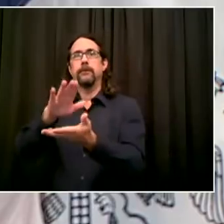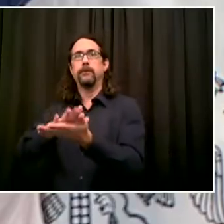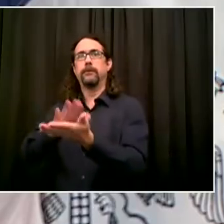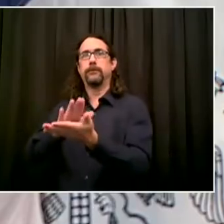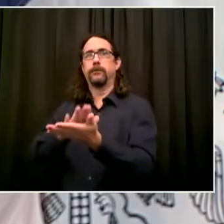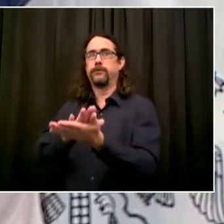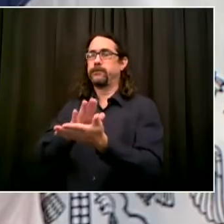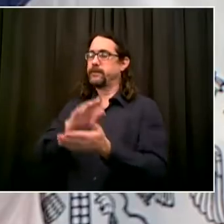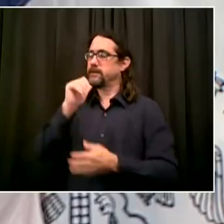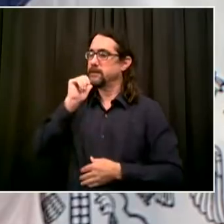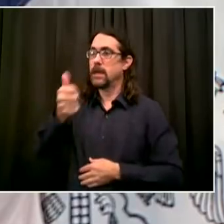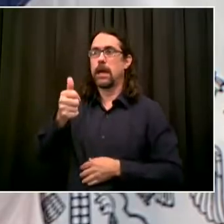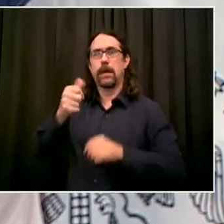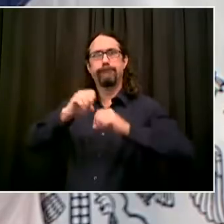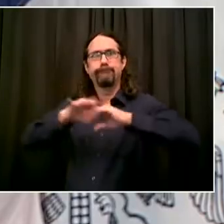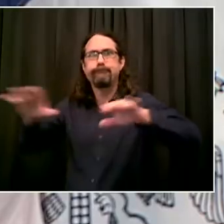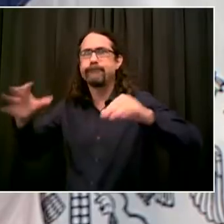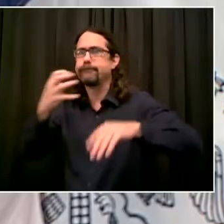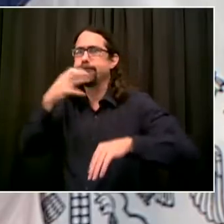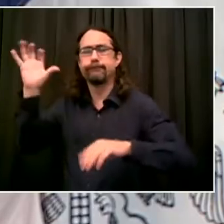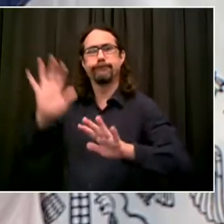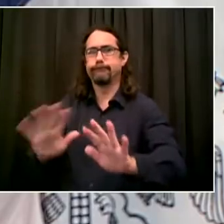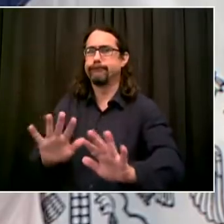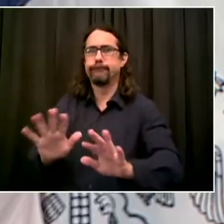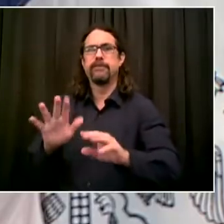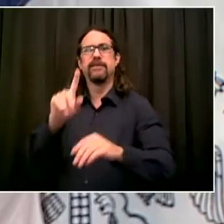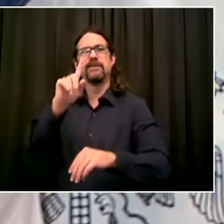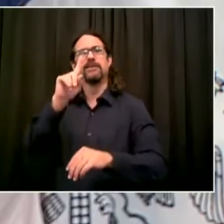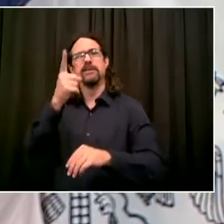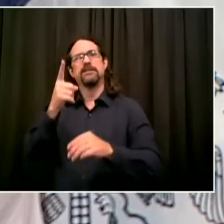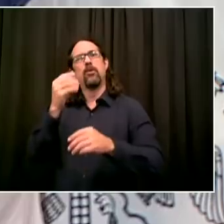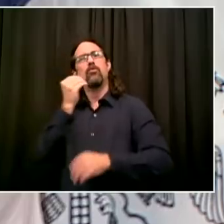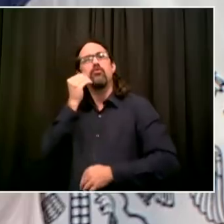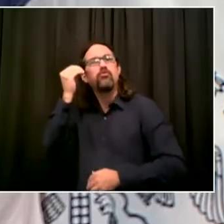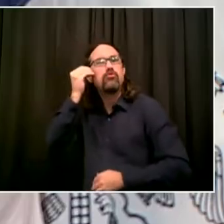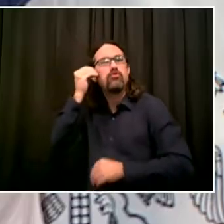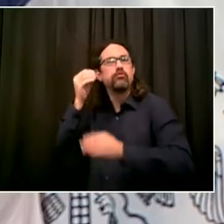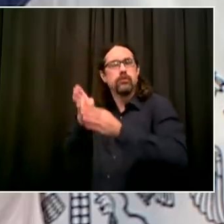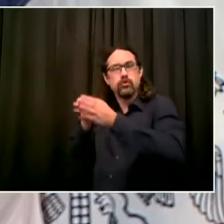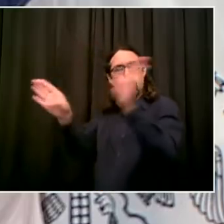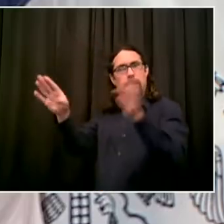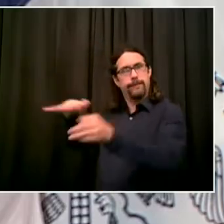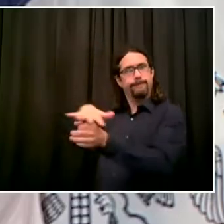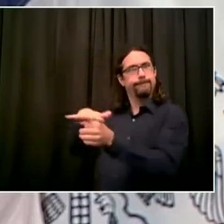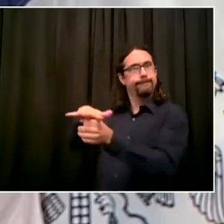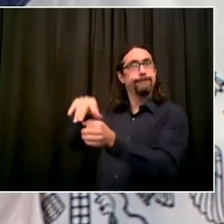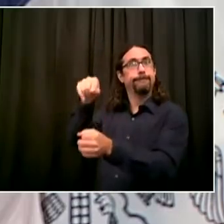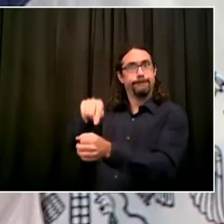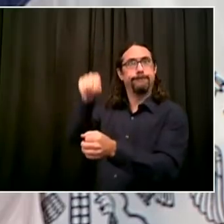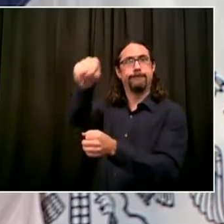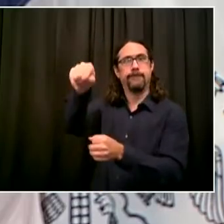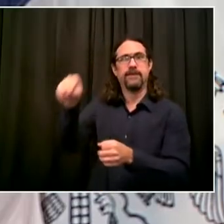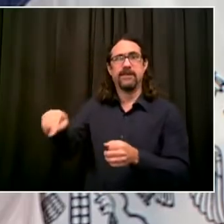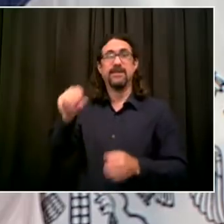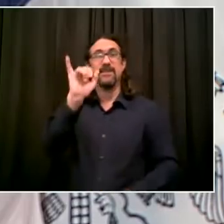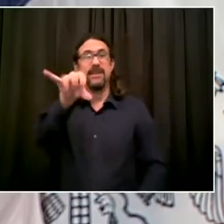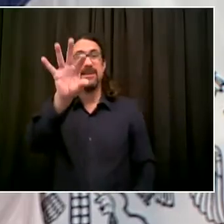IN A SUBSTANTIAL WAY BUT WHEN IT GETS TO THE IPONTO F UPTTING THOSE RESTRICTIONS ON A OMCTMUNIYE W